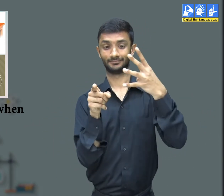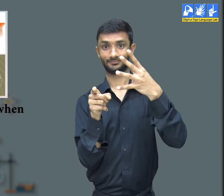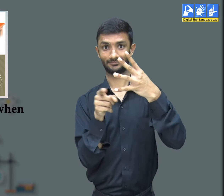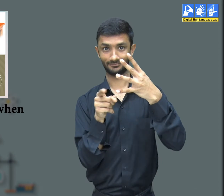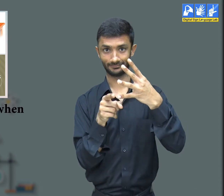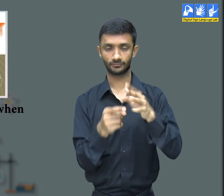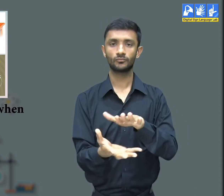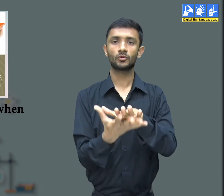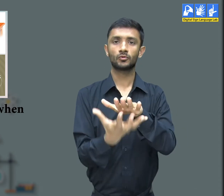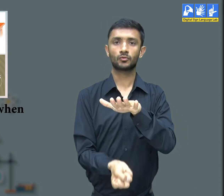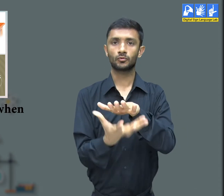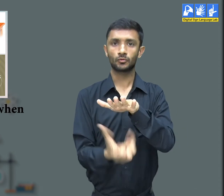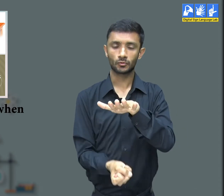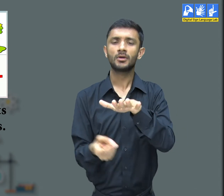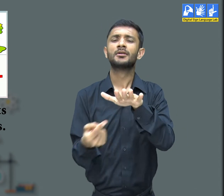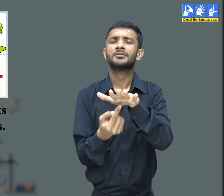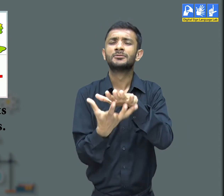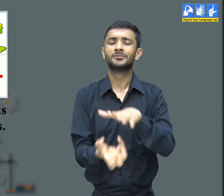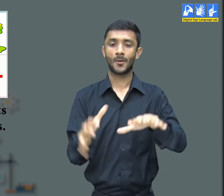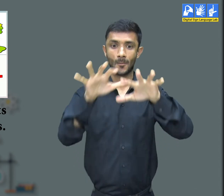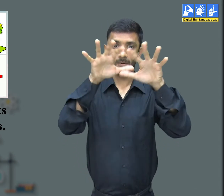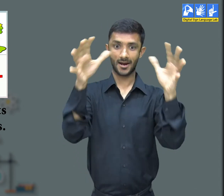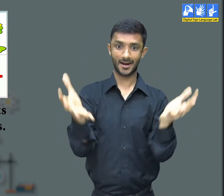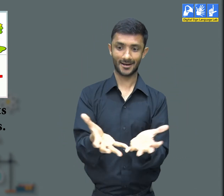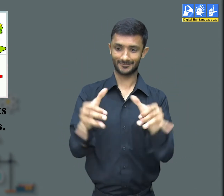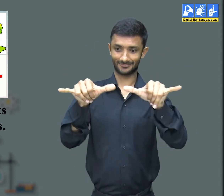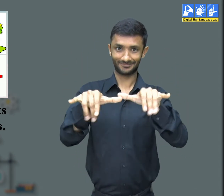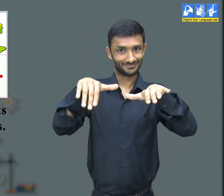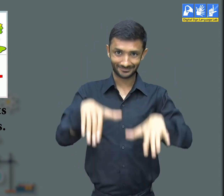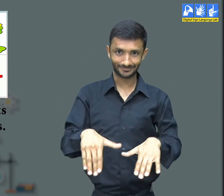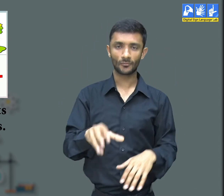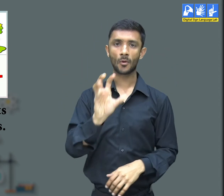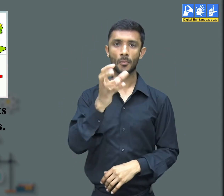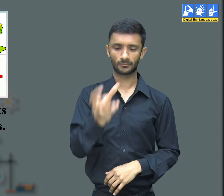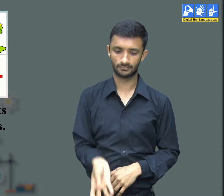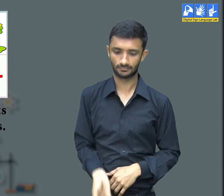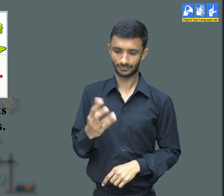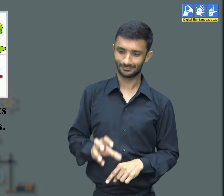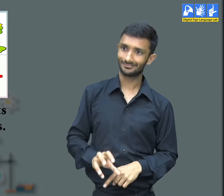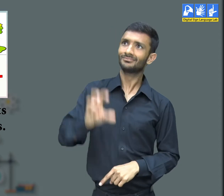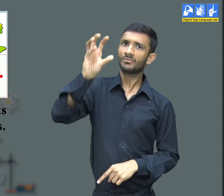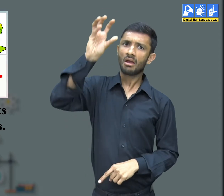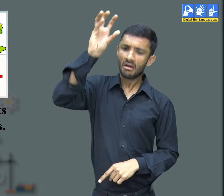4. Gravitation and its impact on objects.